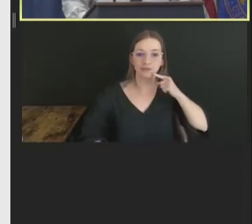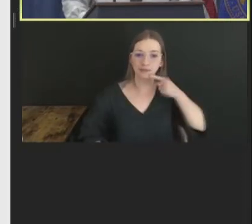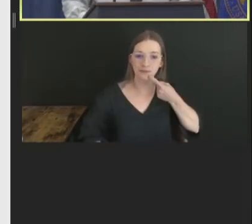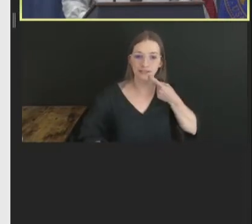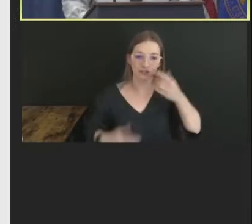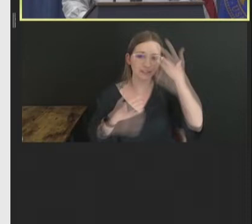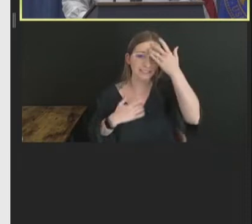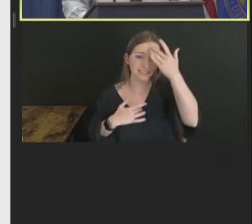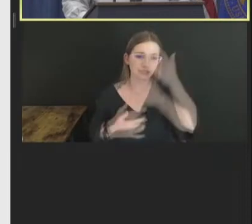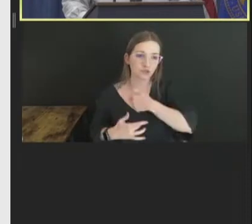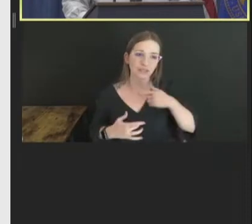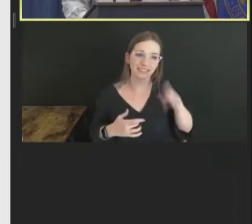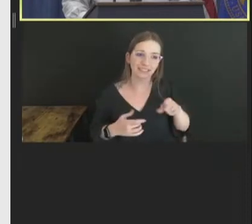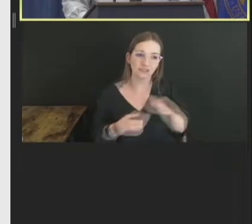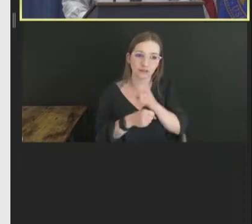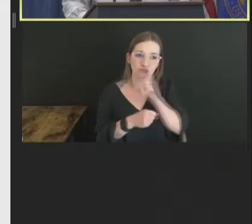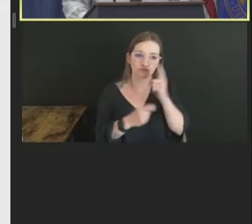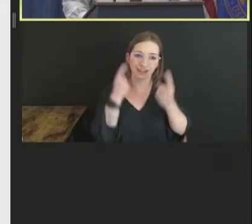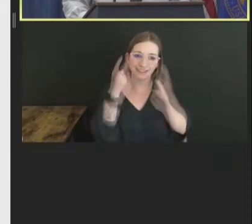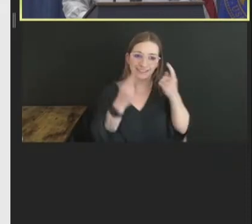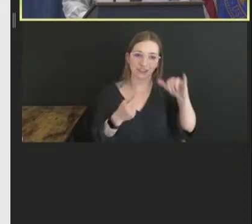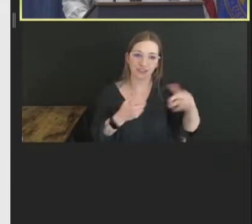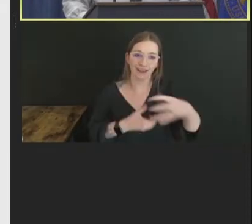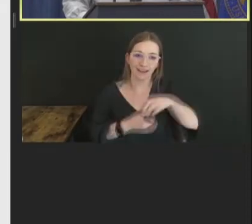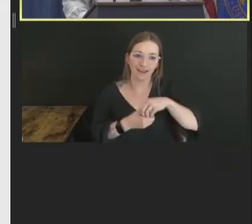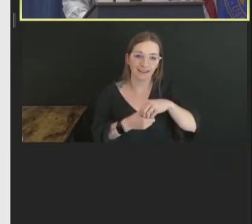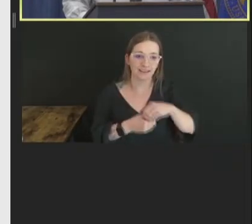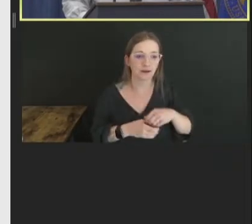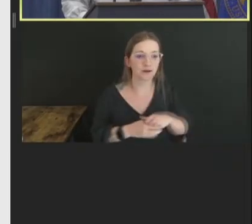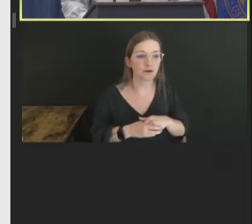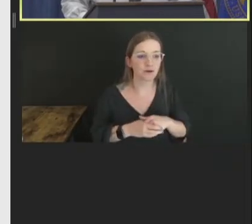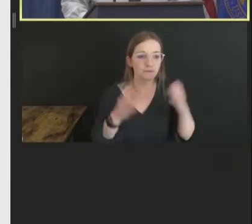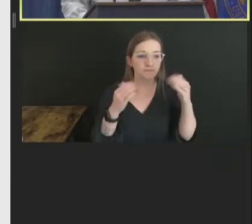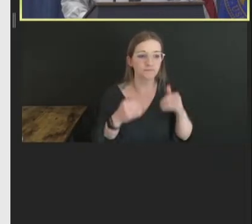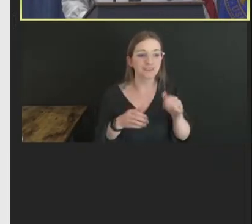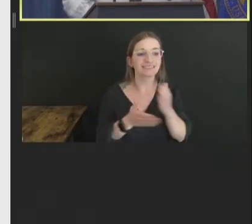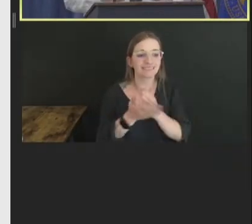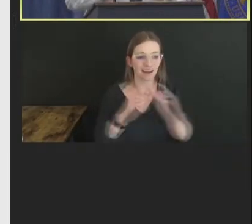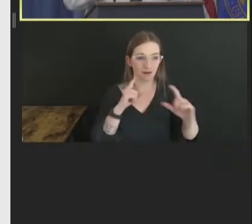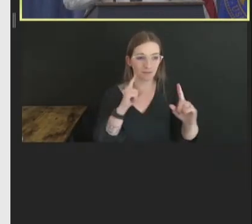And then finally there are conversations about imprinting, which is an immunological